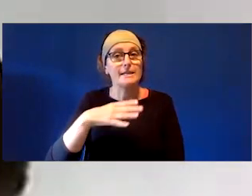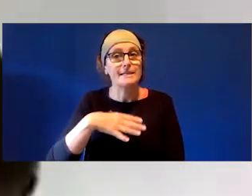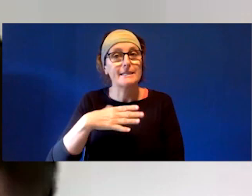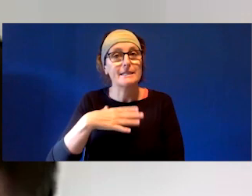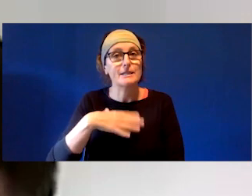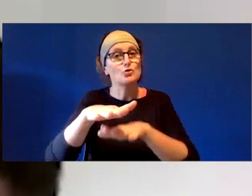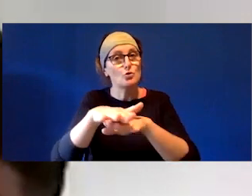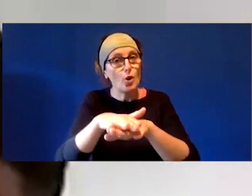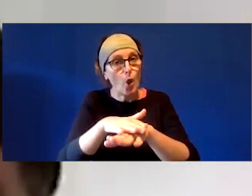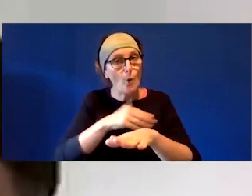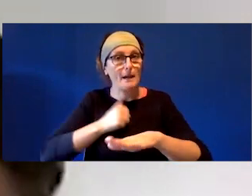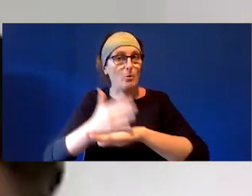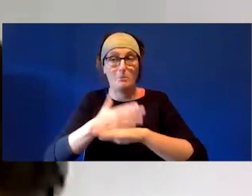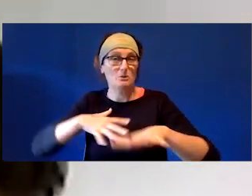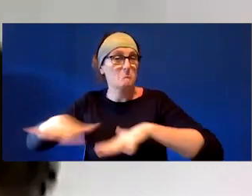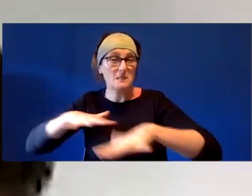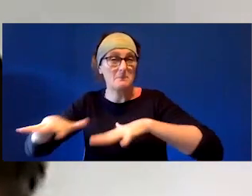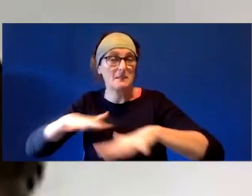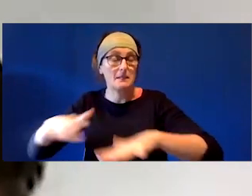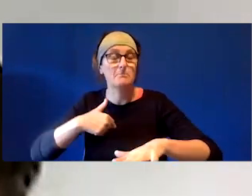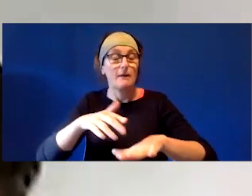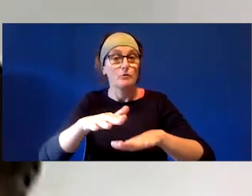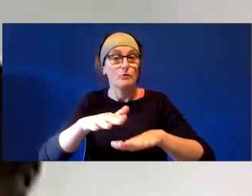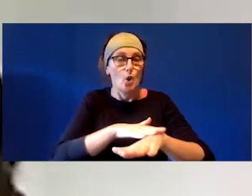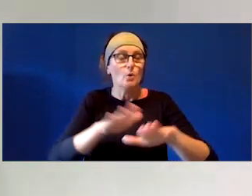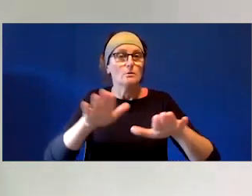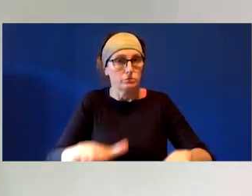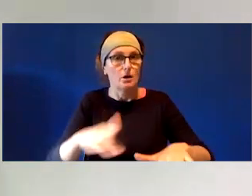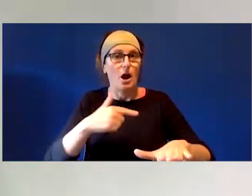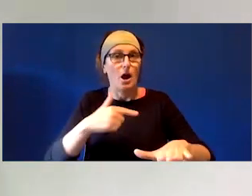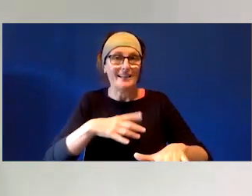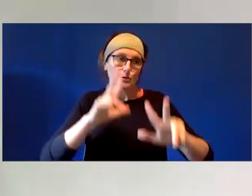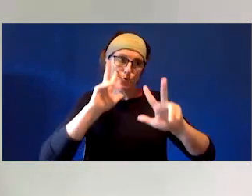working and pick up more responsibility for caring for my son.